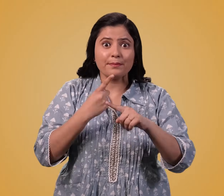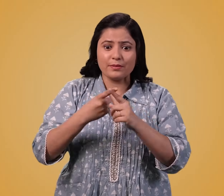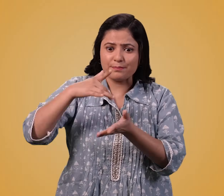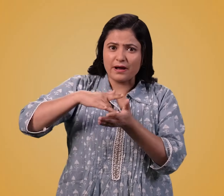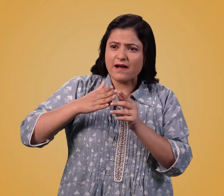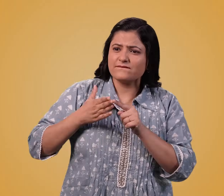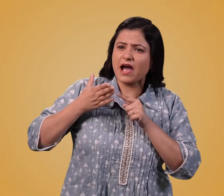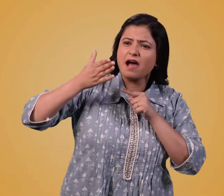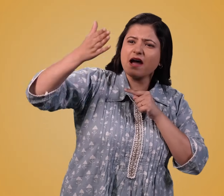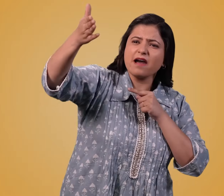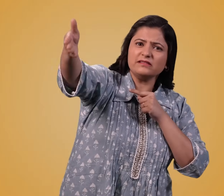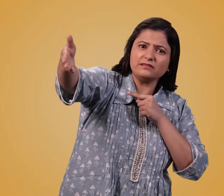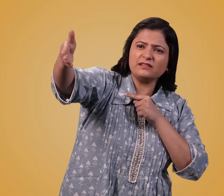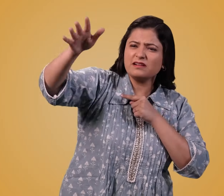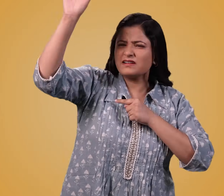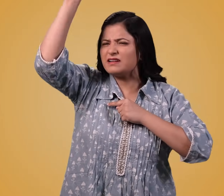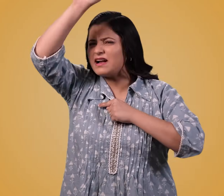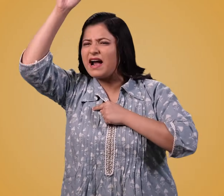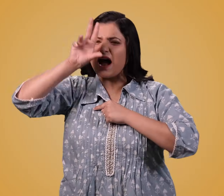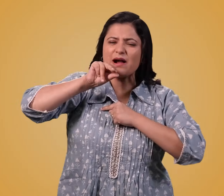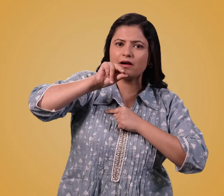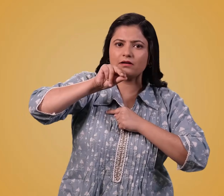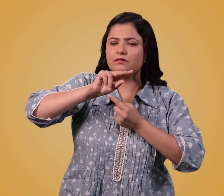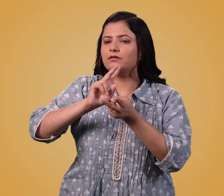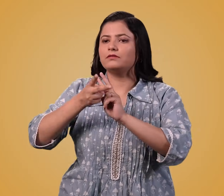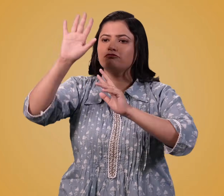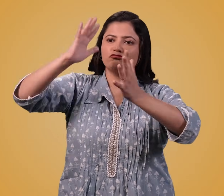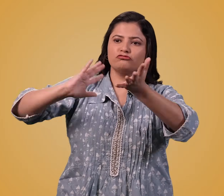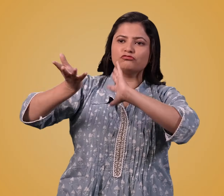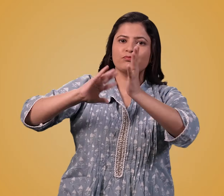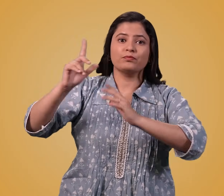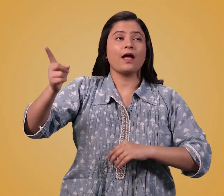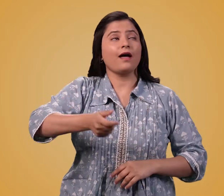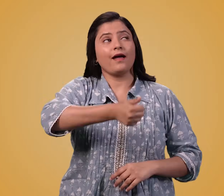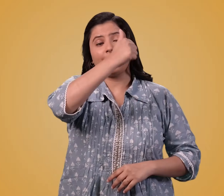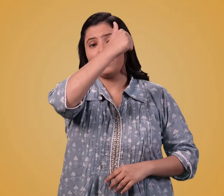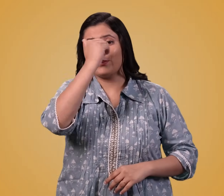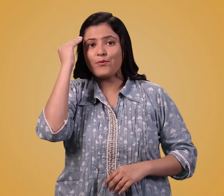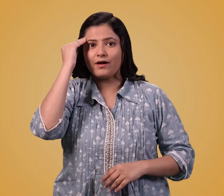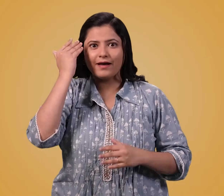If someone is standing far away, instead of shouting you can simply sign with one another.